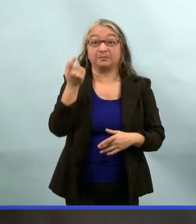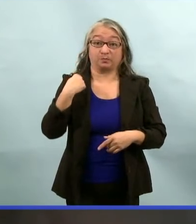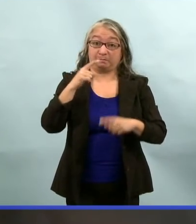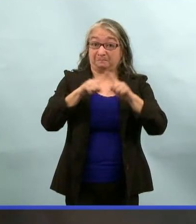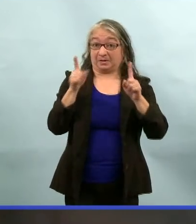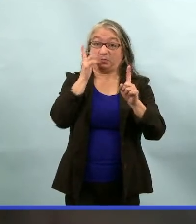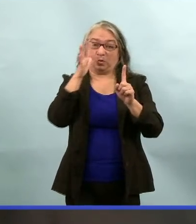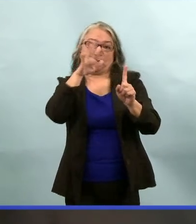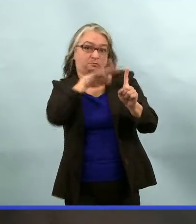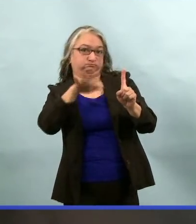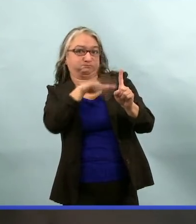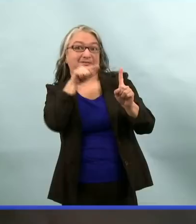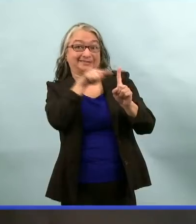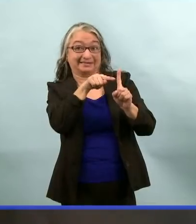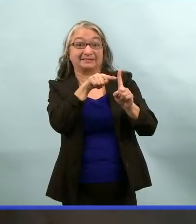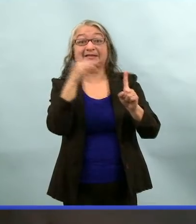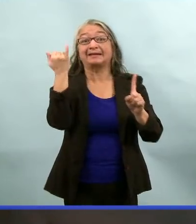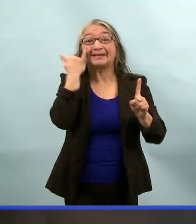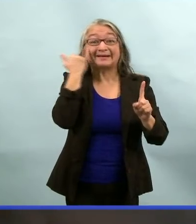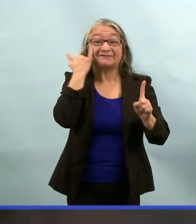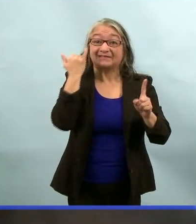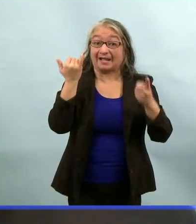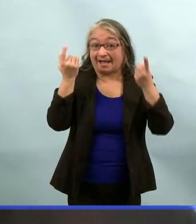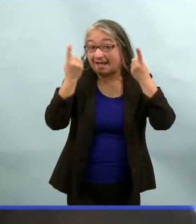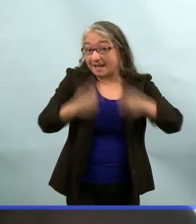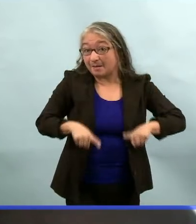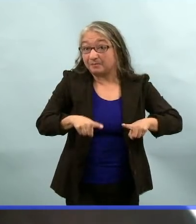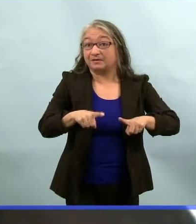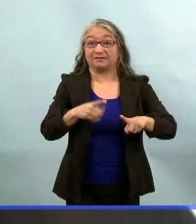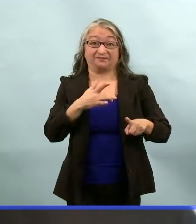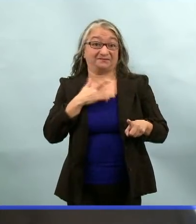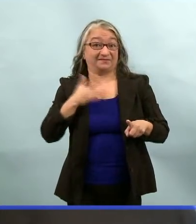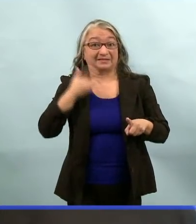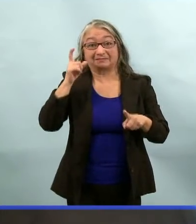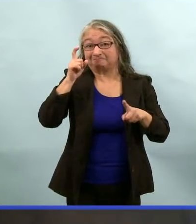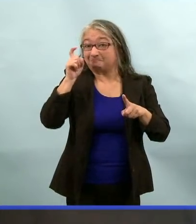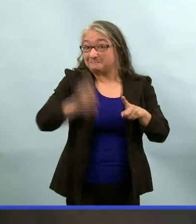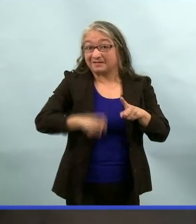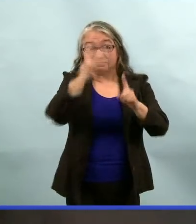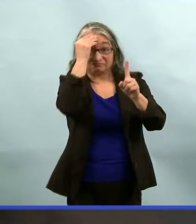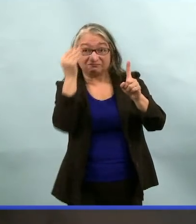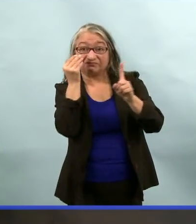others more information will be released public health will not be providing any additional